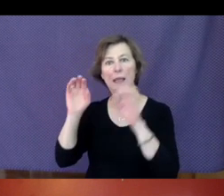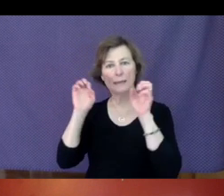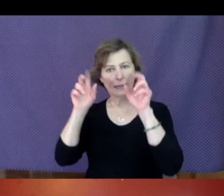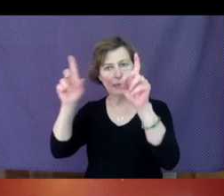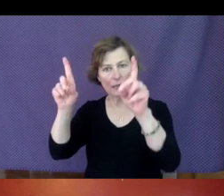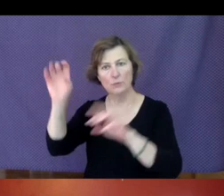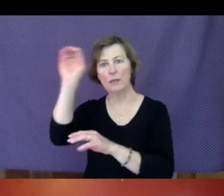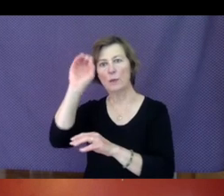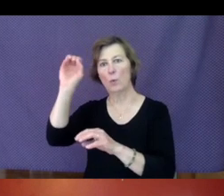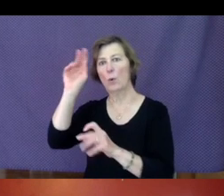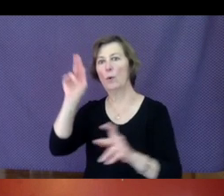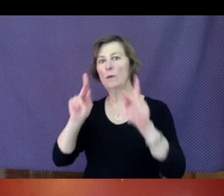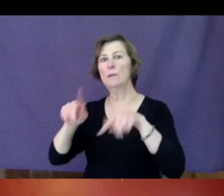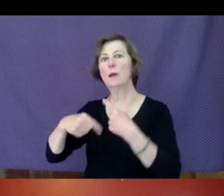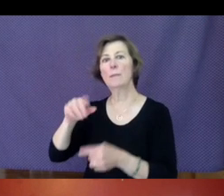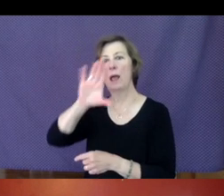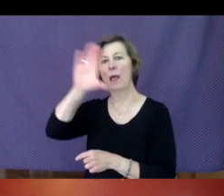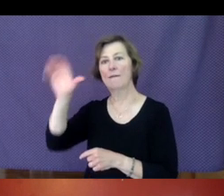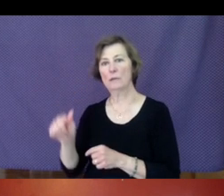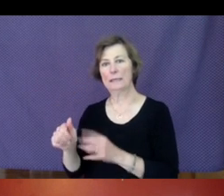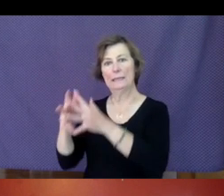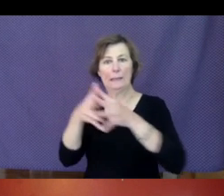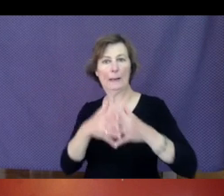African-Americans contributions to Oregon history